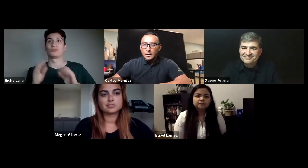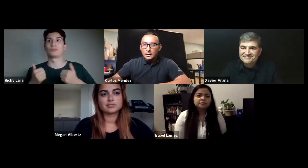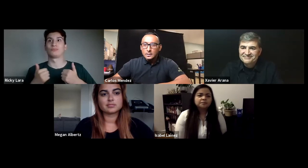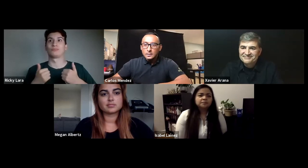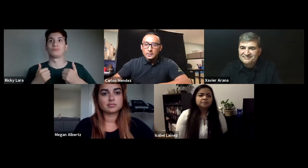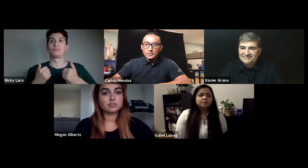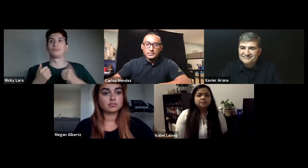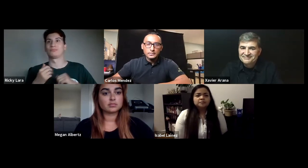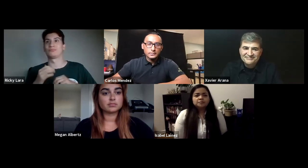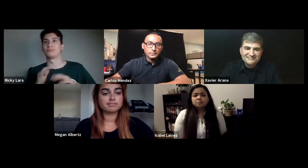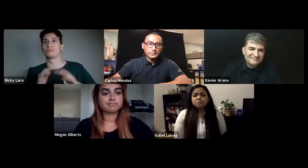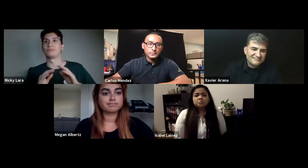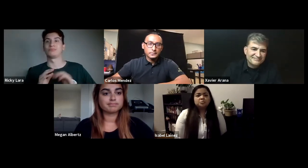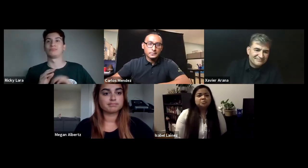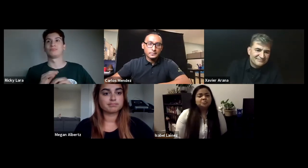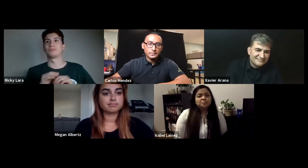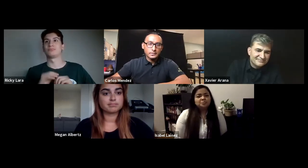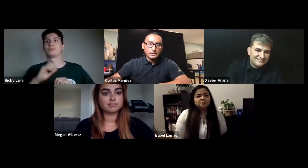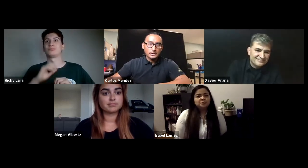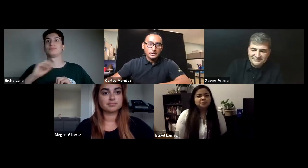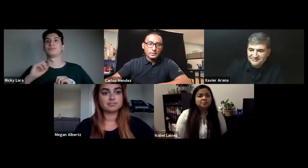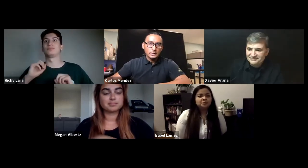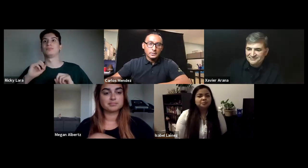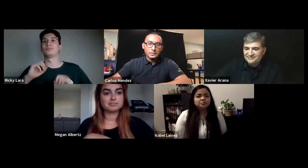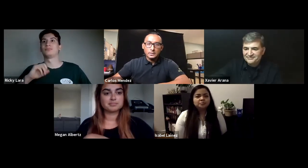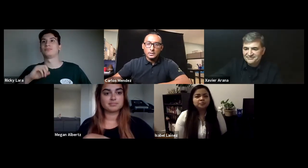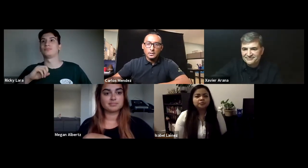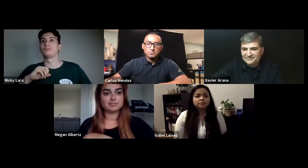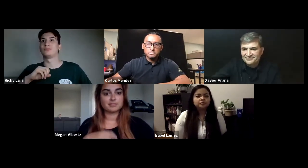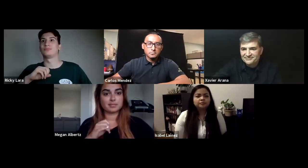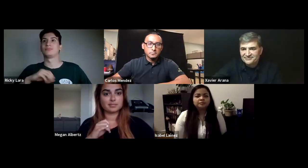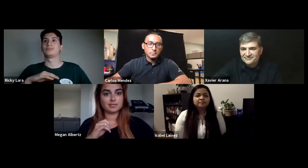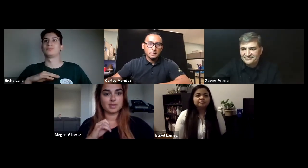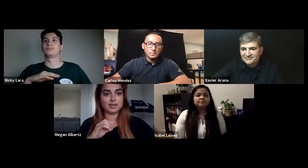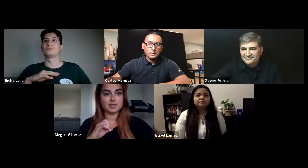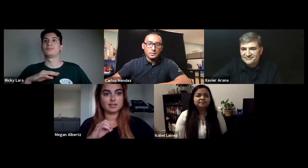So, I think if there aren't any other comments...